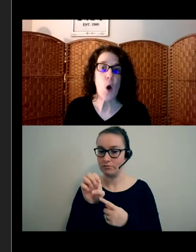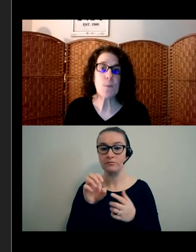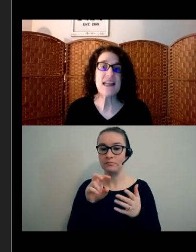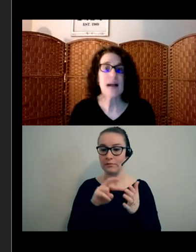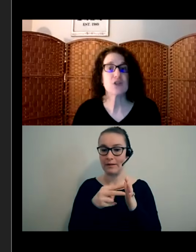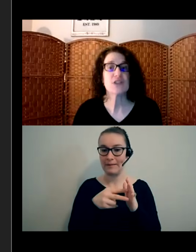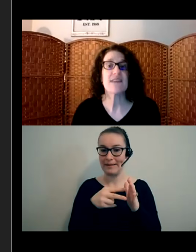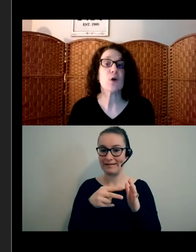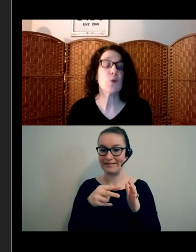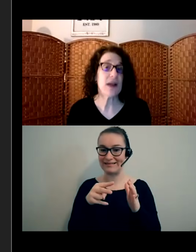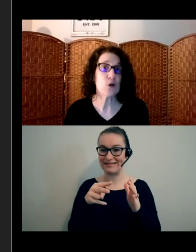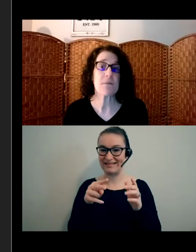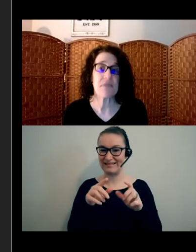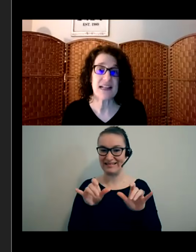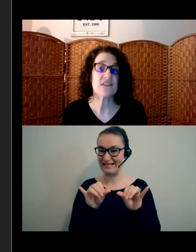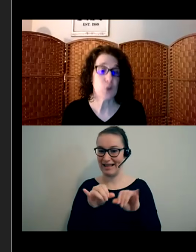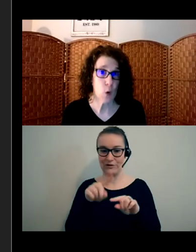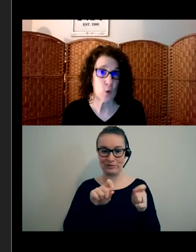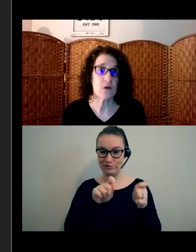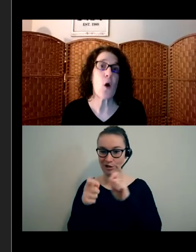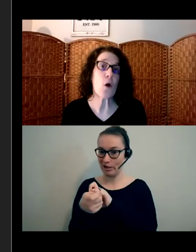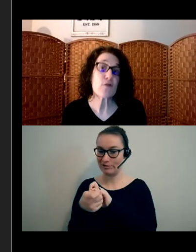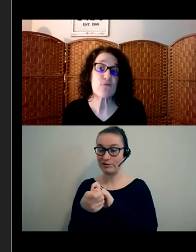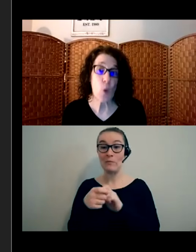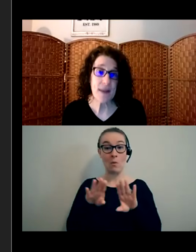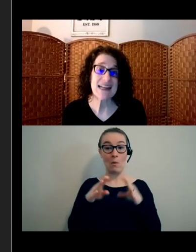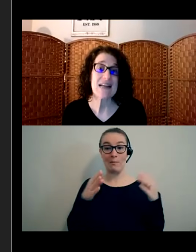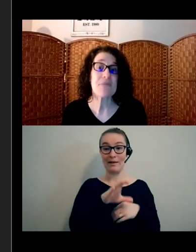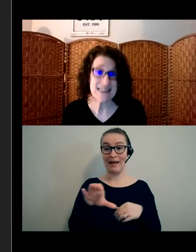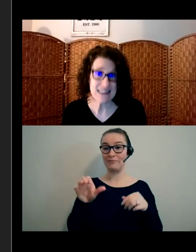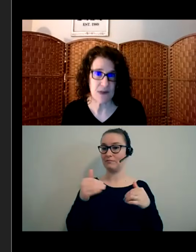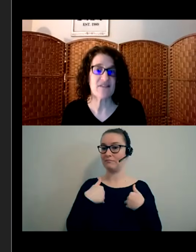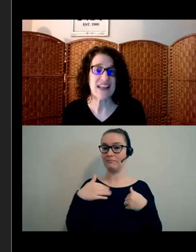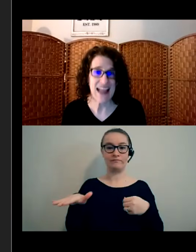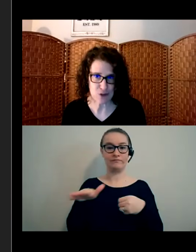Open captions give the creator complete control over the format and the placement of the captions.